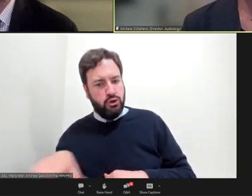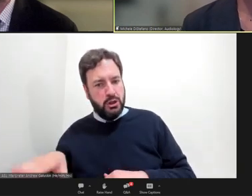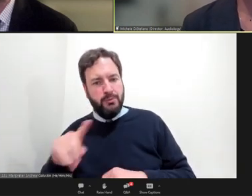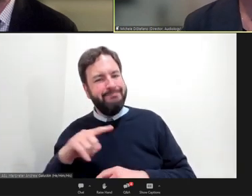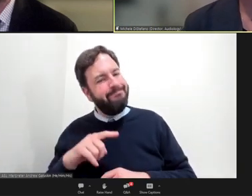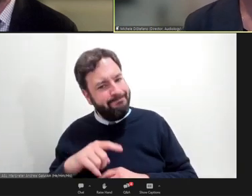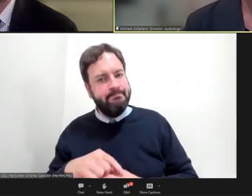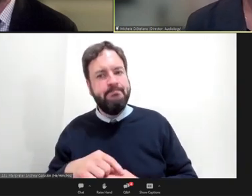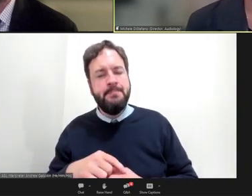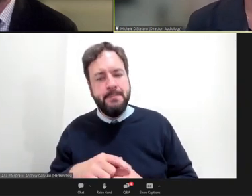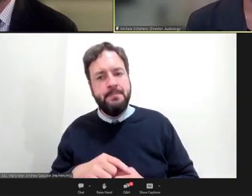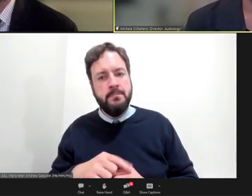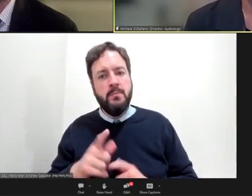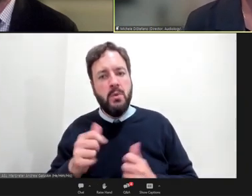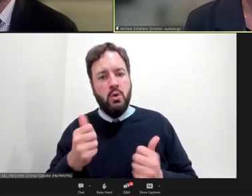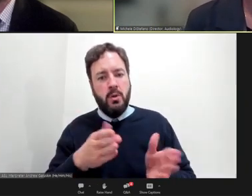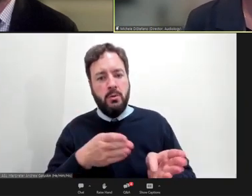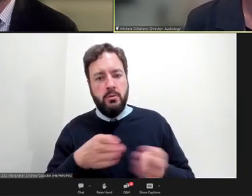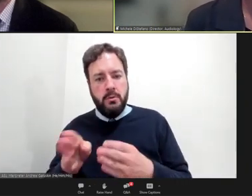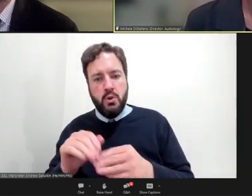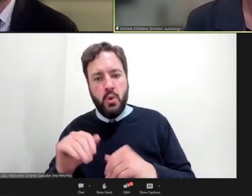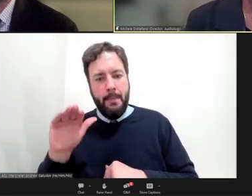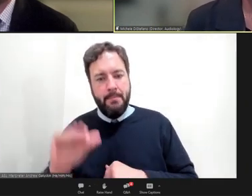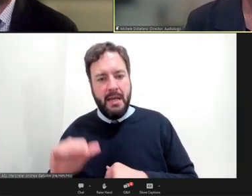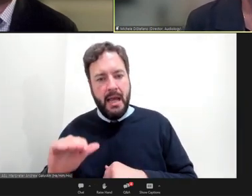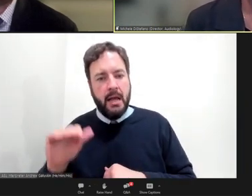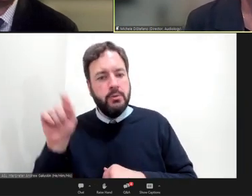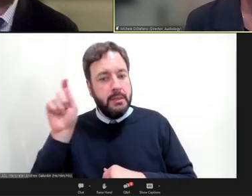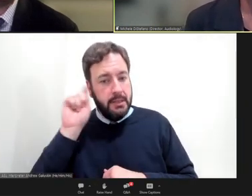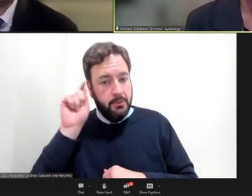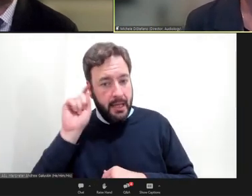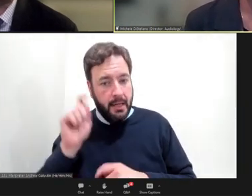you're looking to be geared towards a pediatric hearing aid, a pediatric friendly hearing aid.